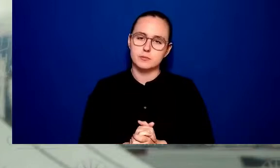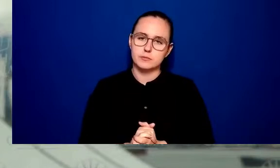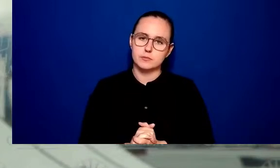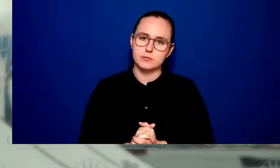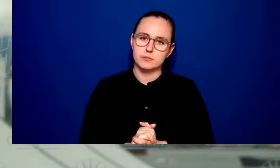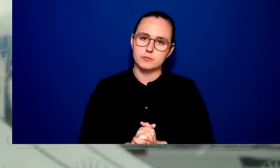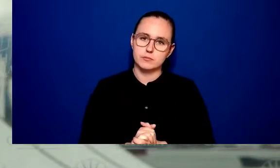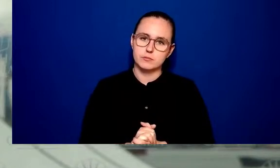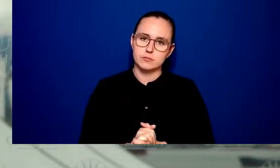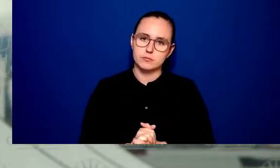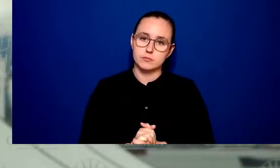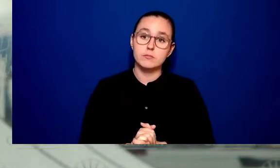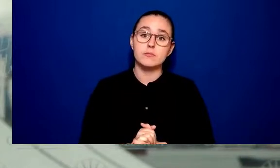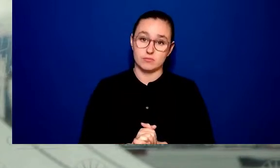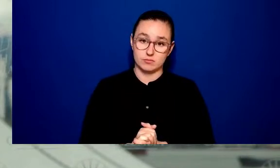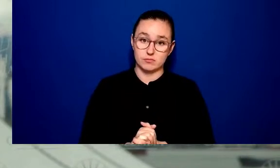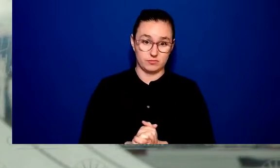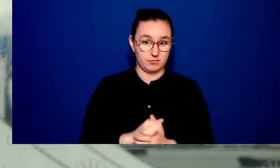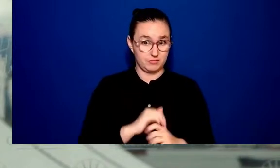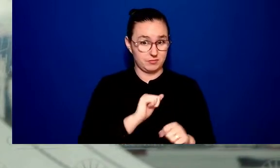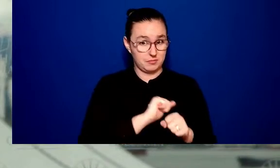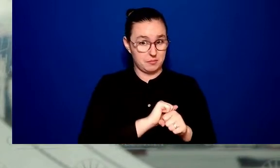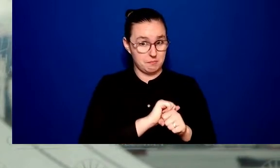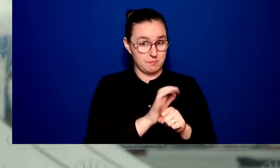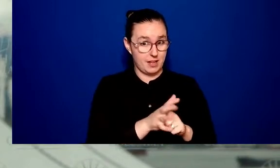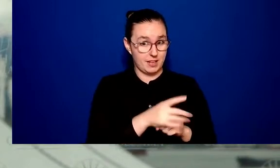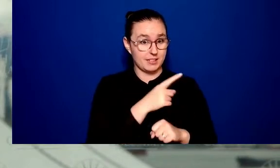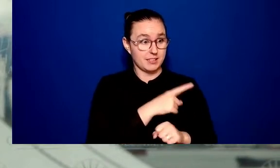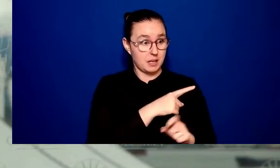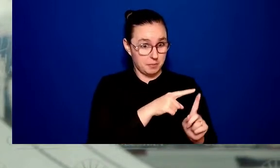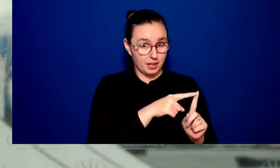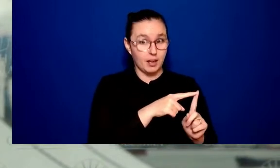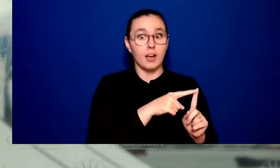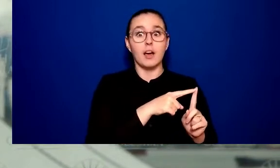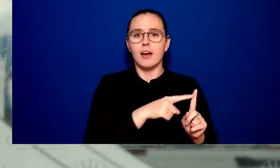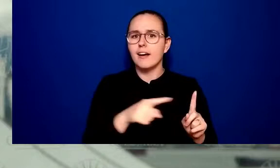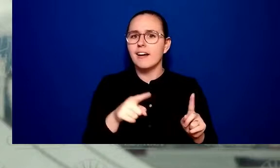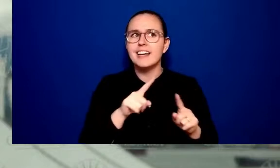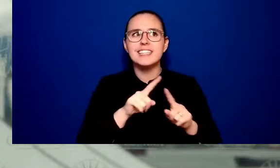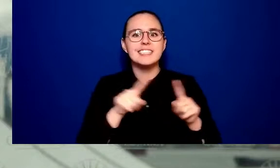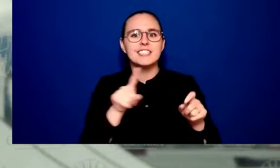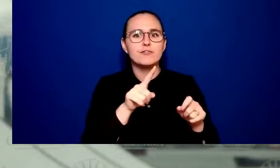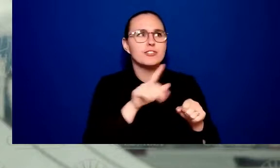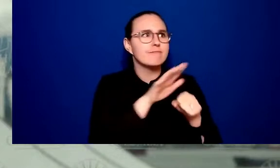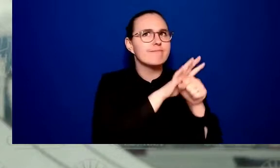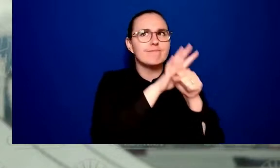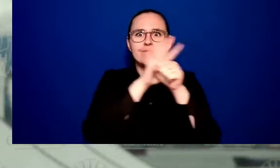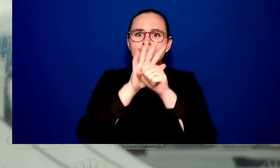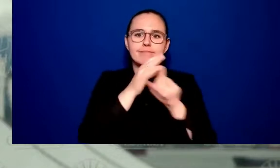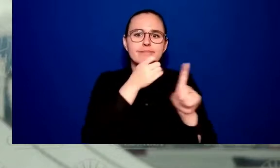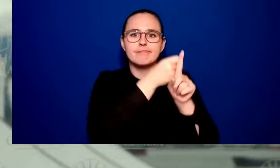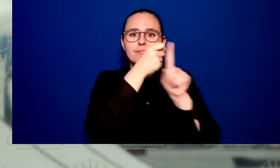the pandemic. Different areas of the province have been affected by covid 19 differently and we have all supported one another. We've